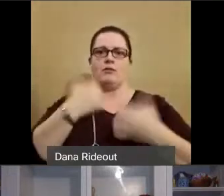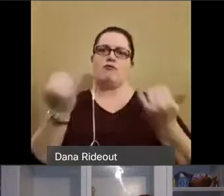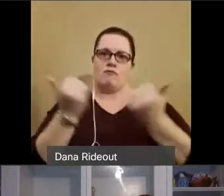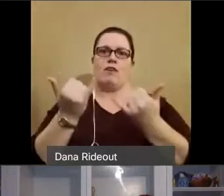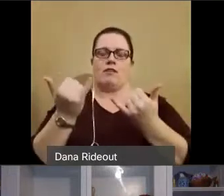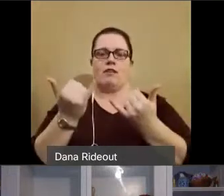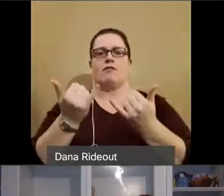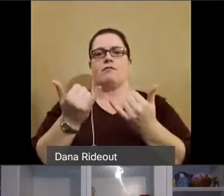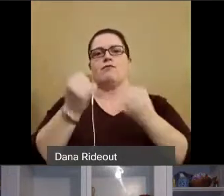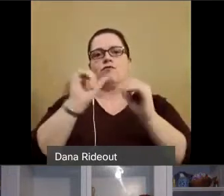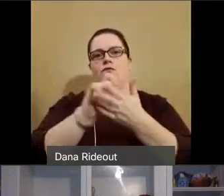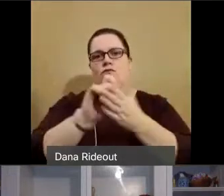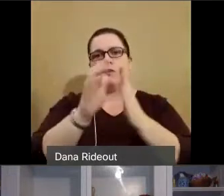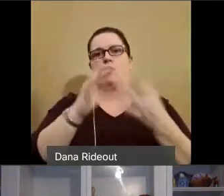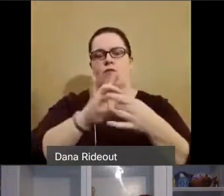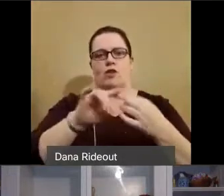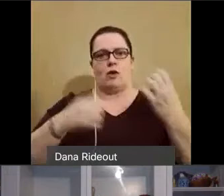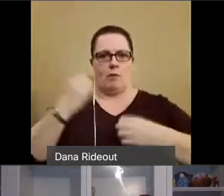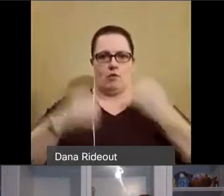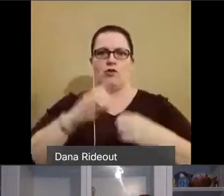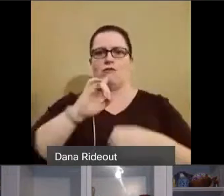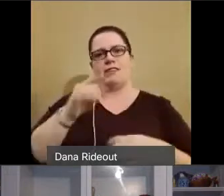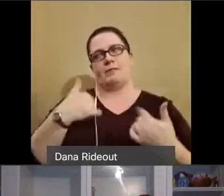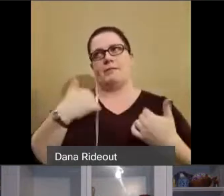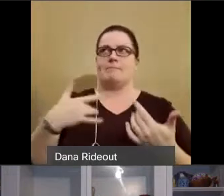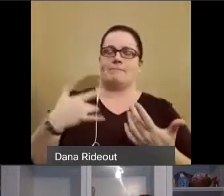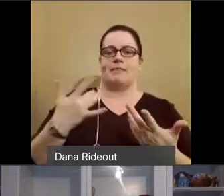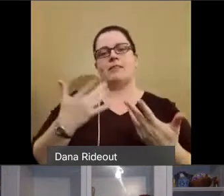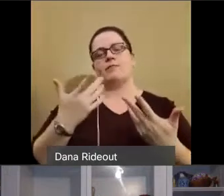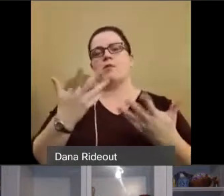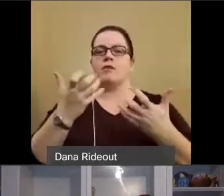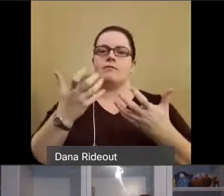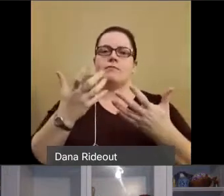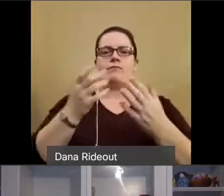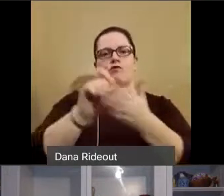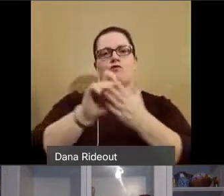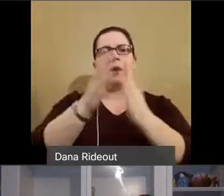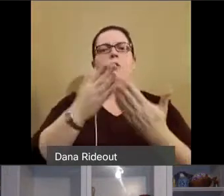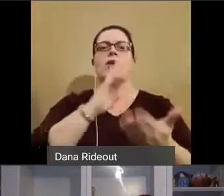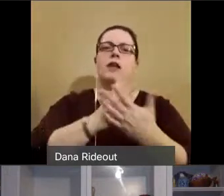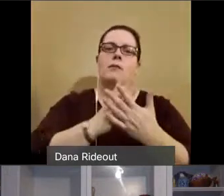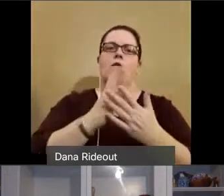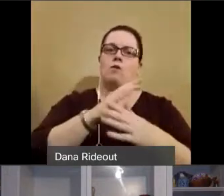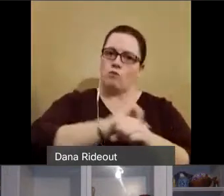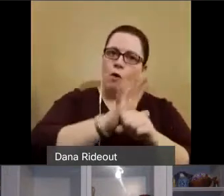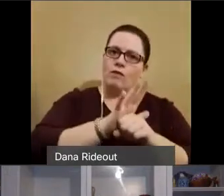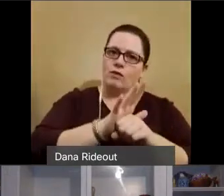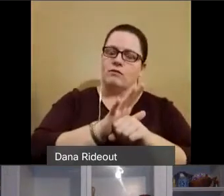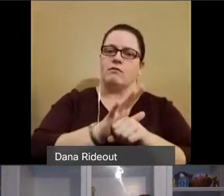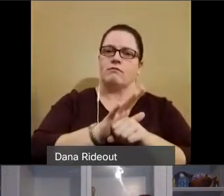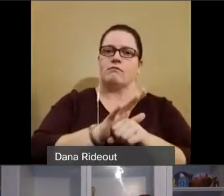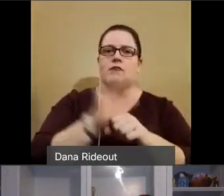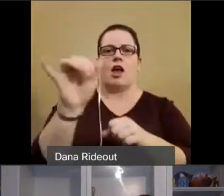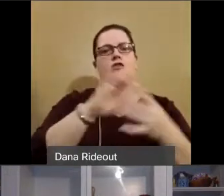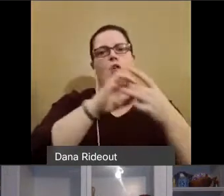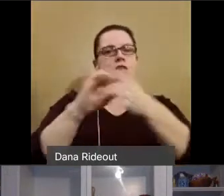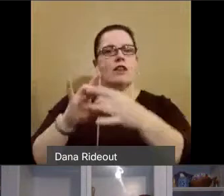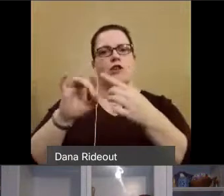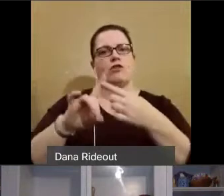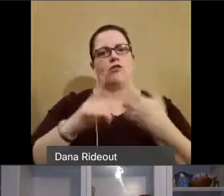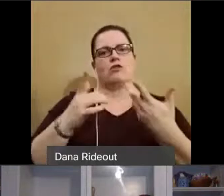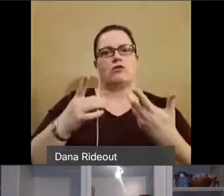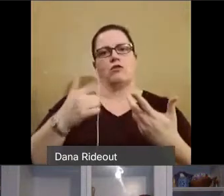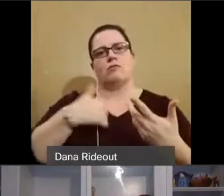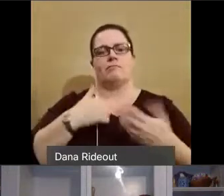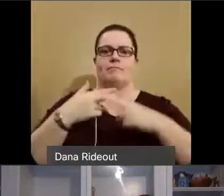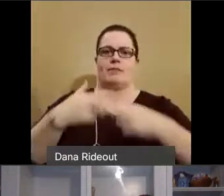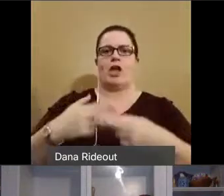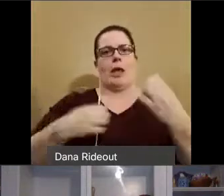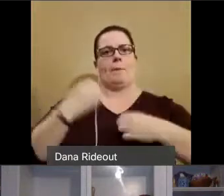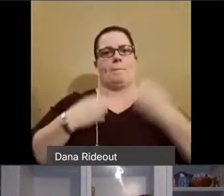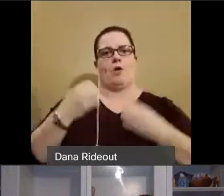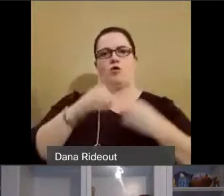And I have a lot of feelings about that, but I'm trying to write a book that sort of talks about coven too in the context of what I sort of term an emotional landscape as a way to illustrate.